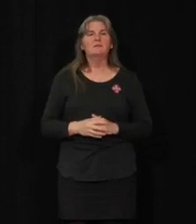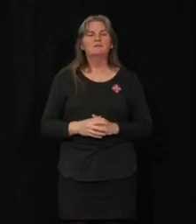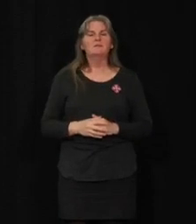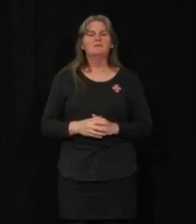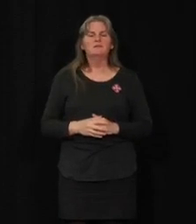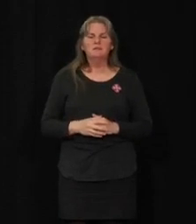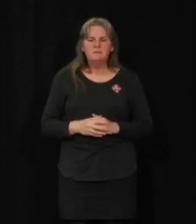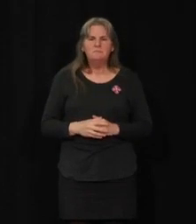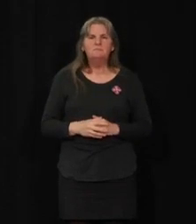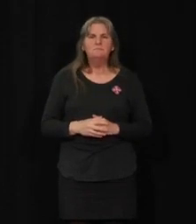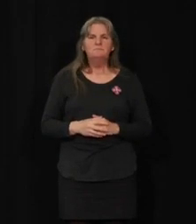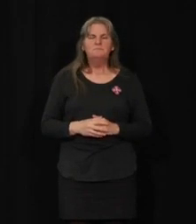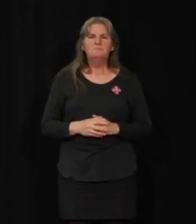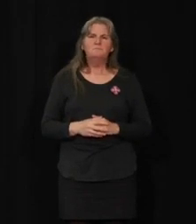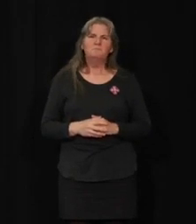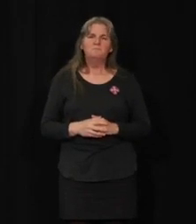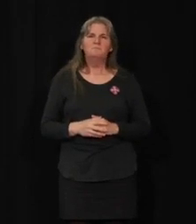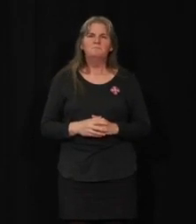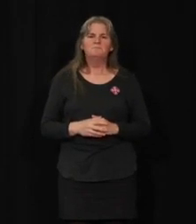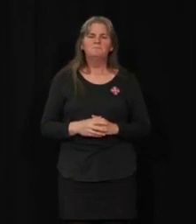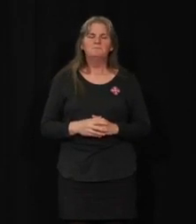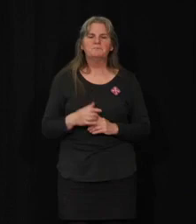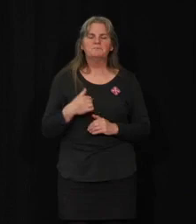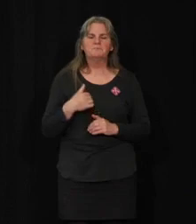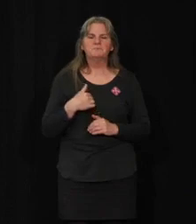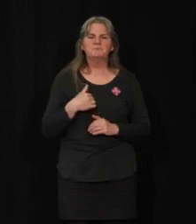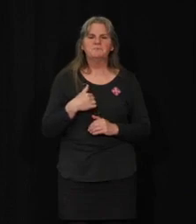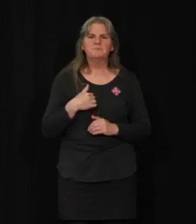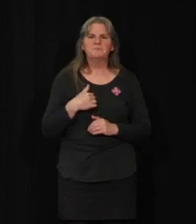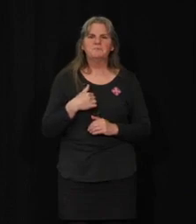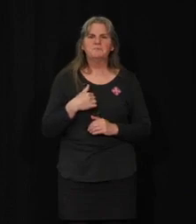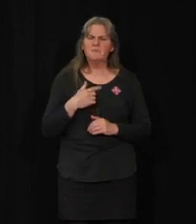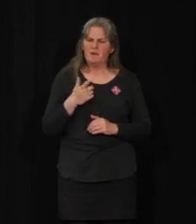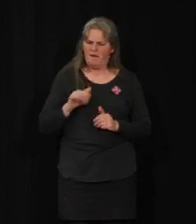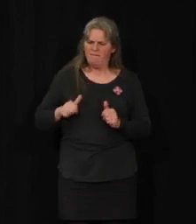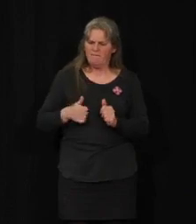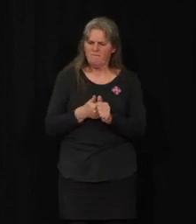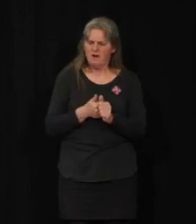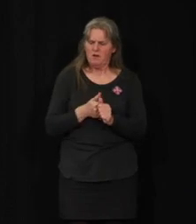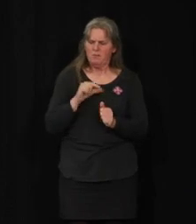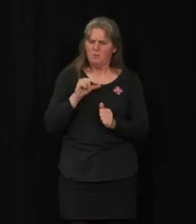Reporter: I guess this is a follow-up to Gord's question.